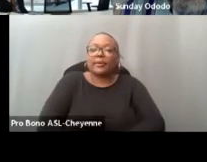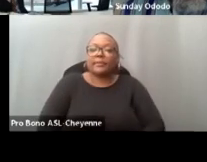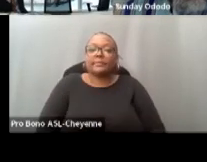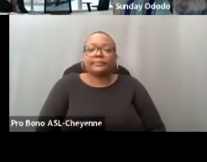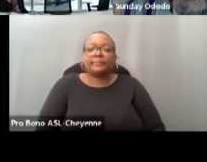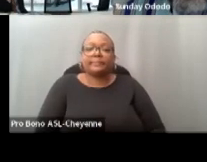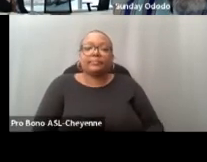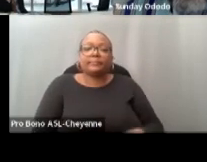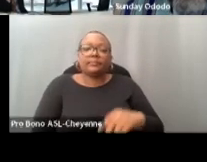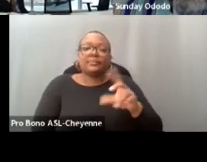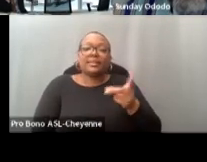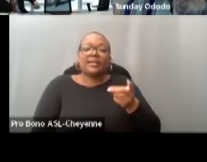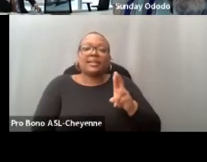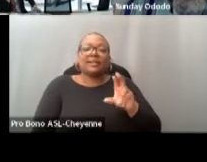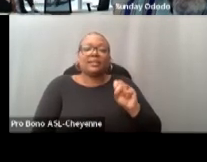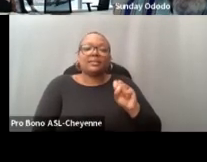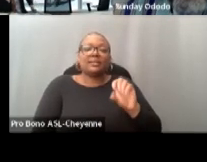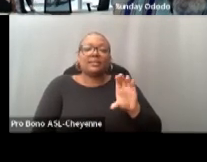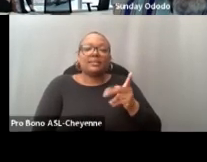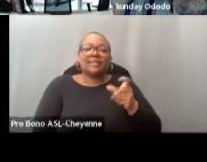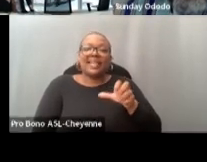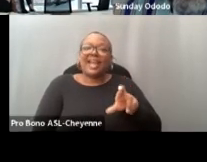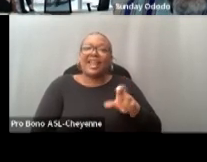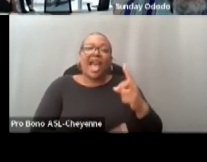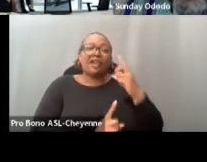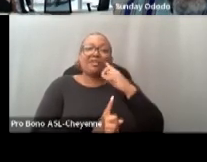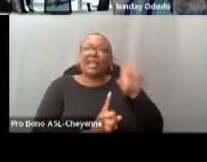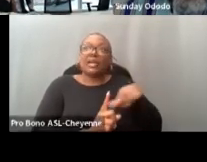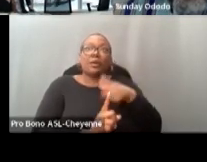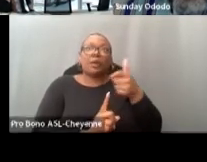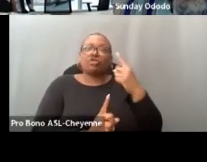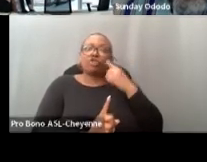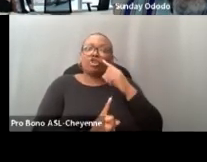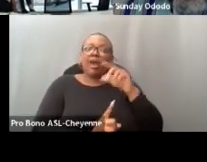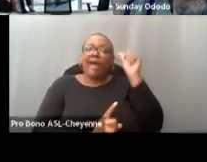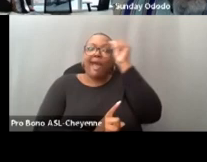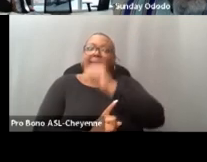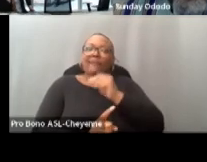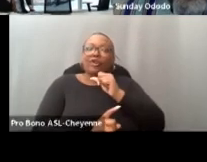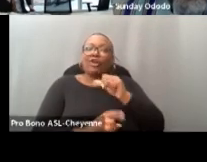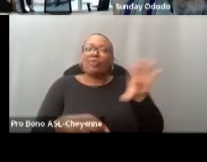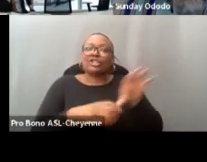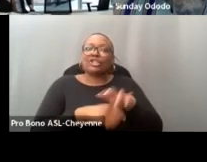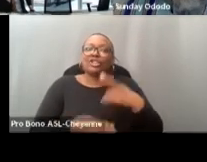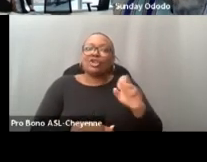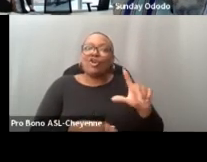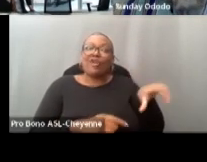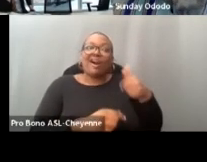that anyone else thought that, besides that former president, by the way. (Aziz and Cynthia speaking indistinctly at once)